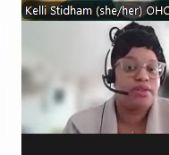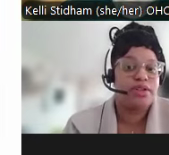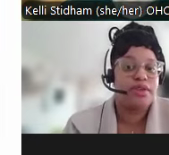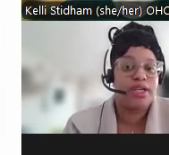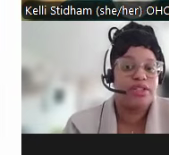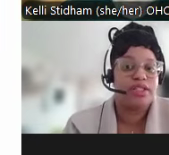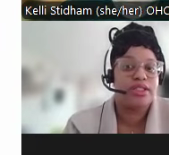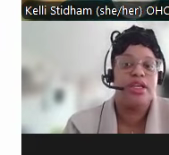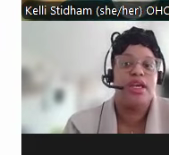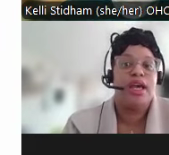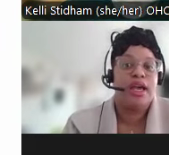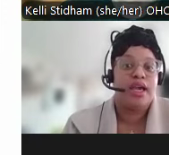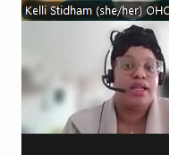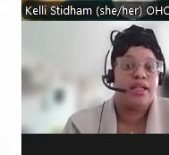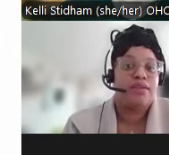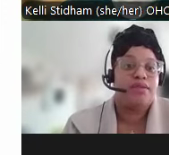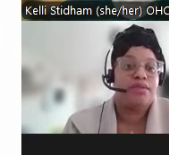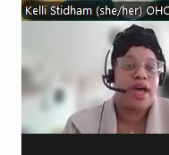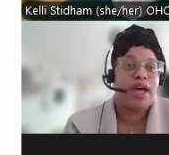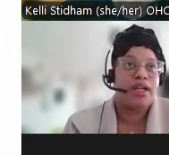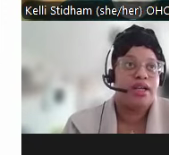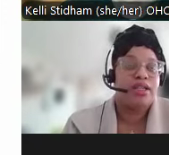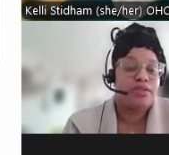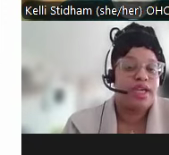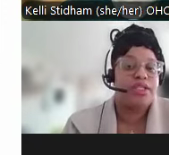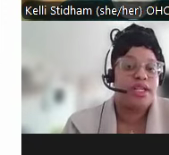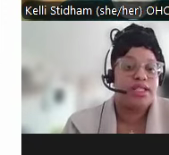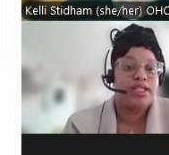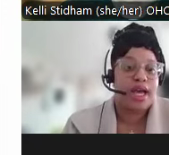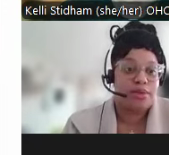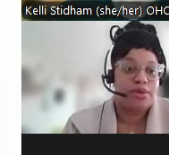certifications